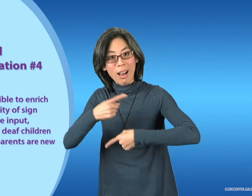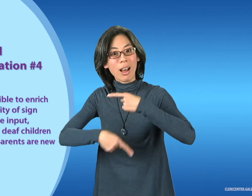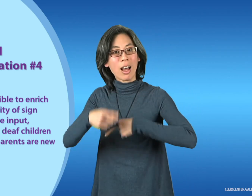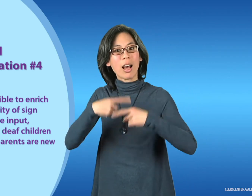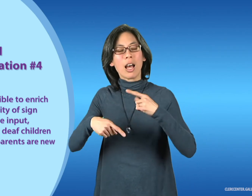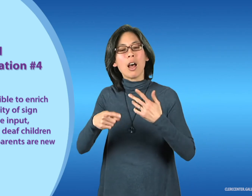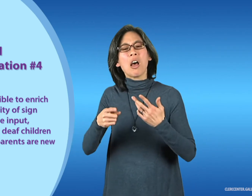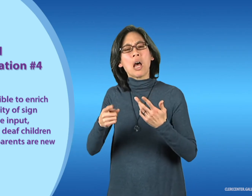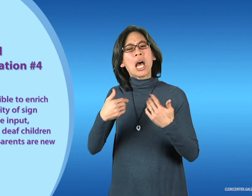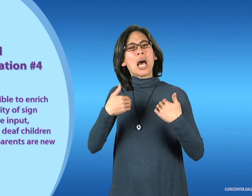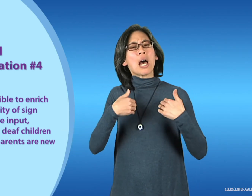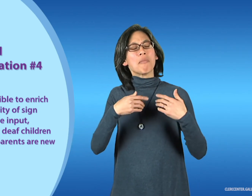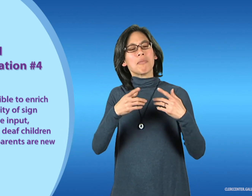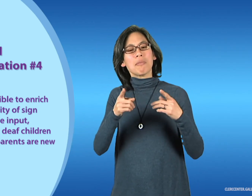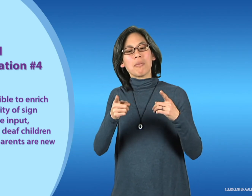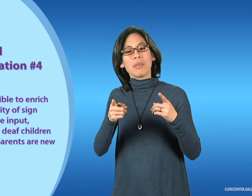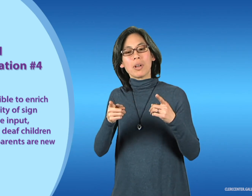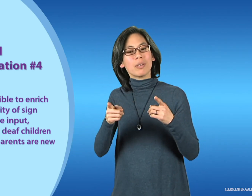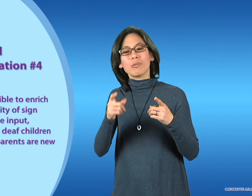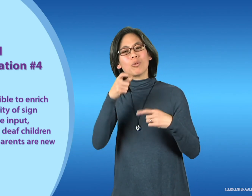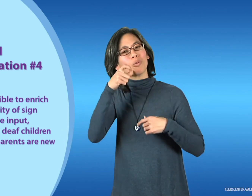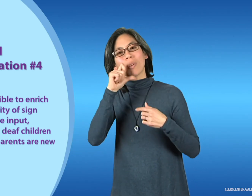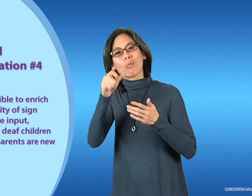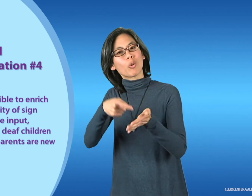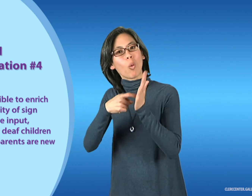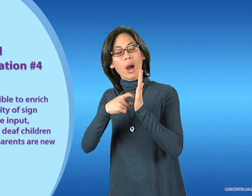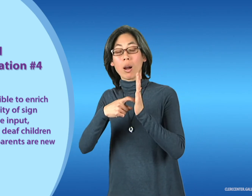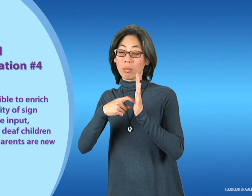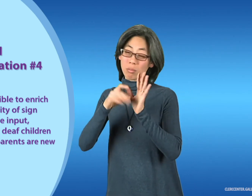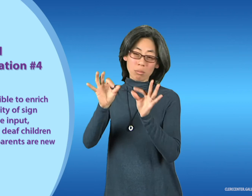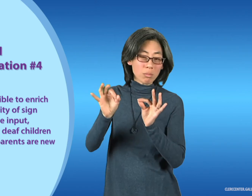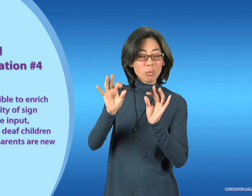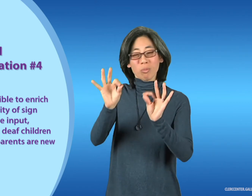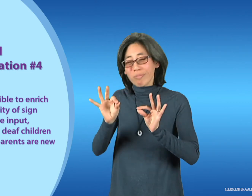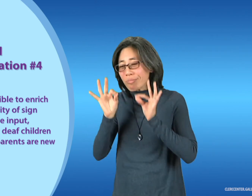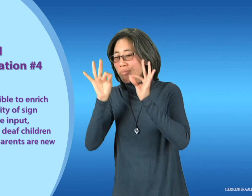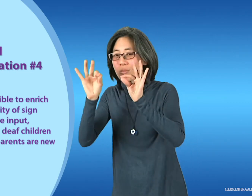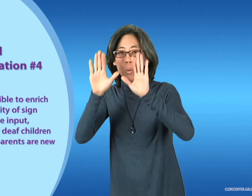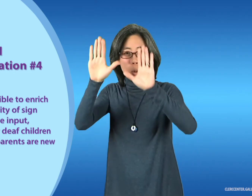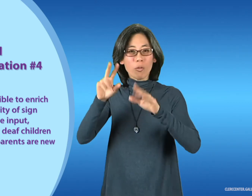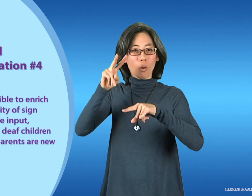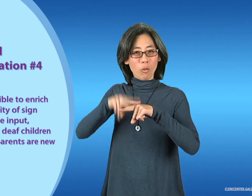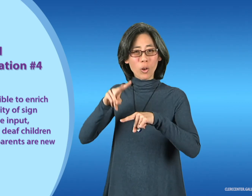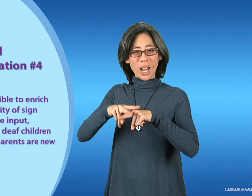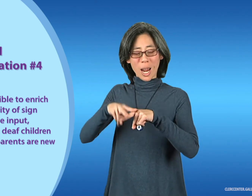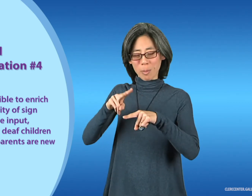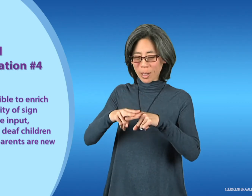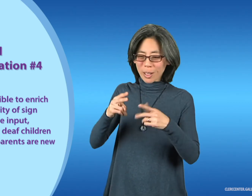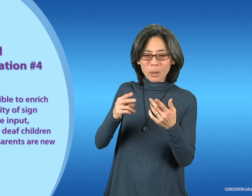But we do know that parents don't have to have a huge vocabulary and perfect grammar